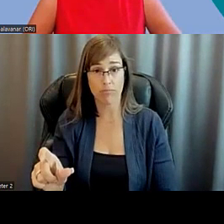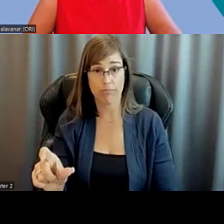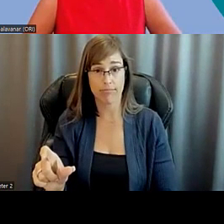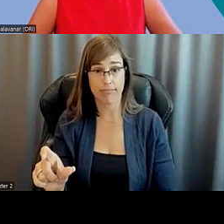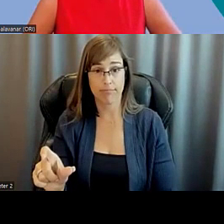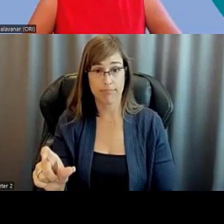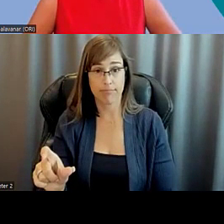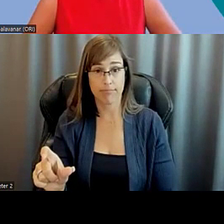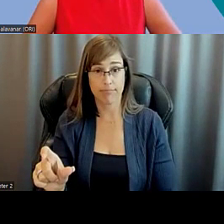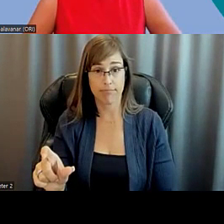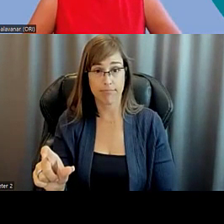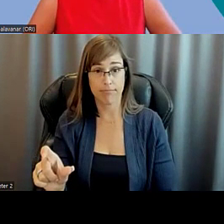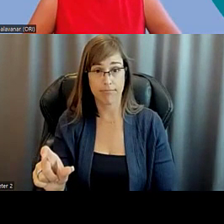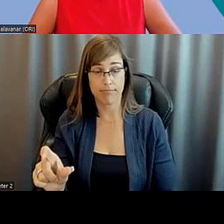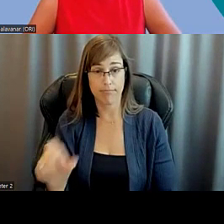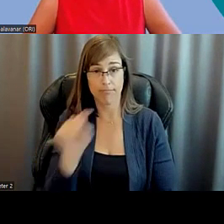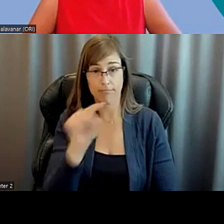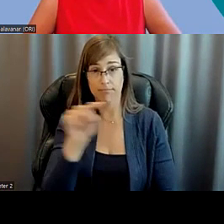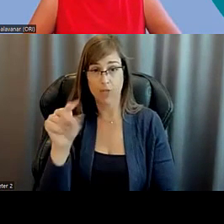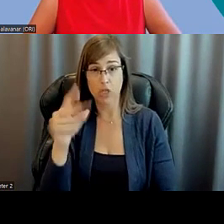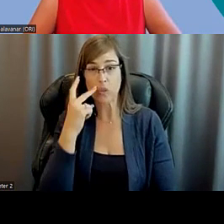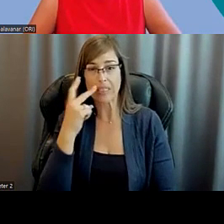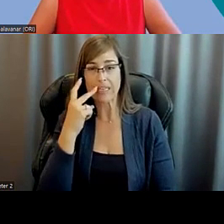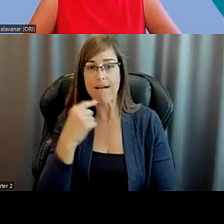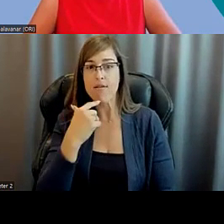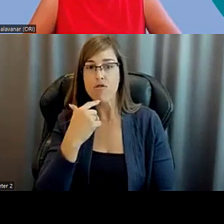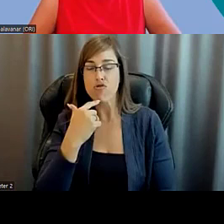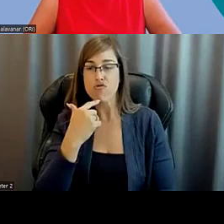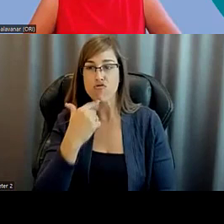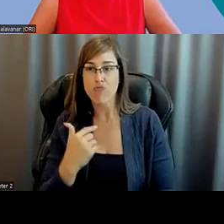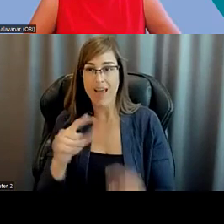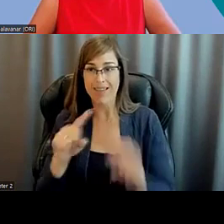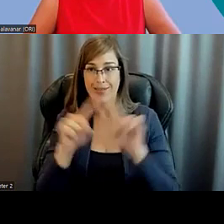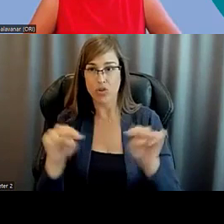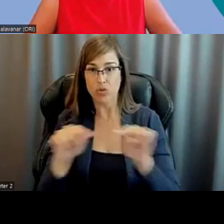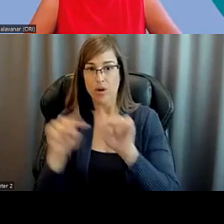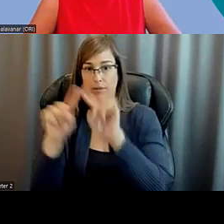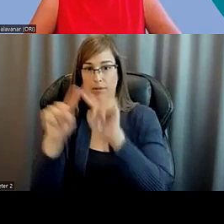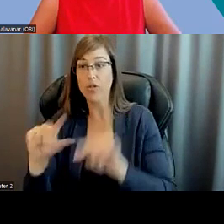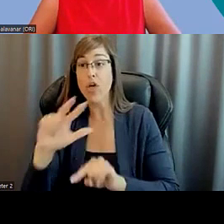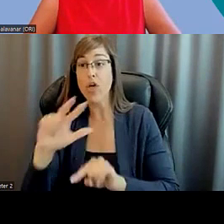these cells in the red square are exactly the same.